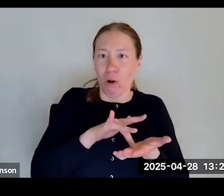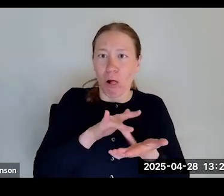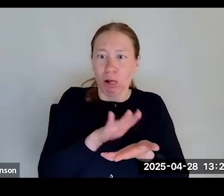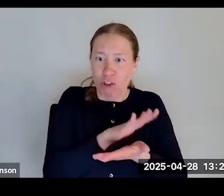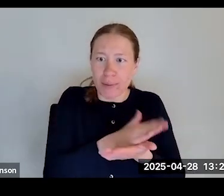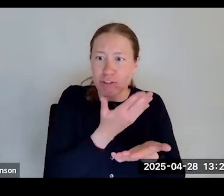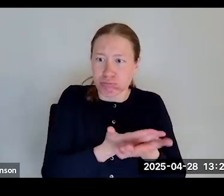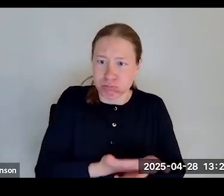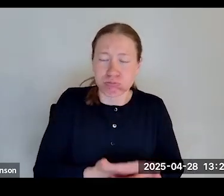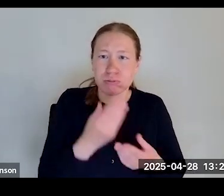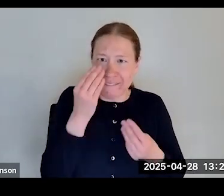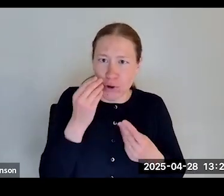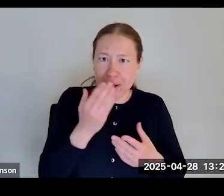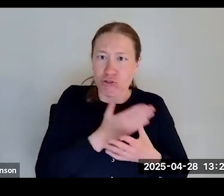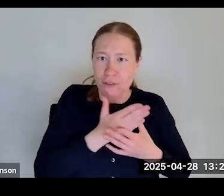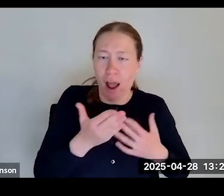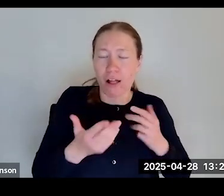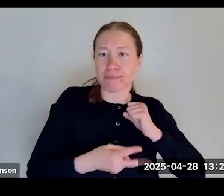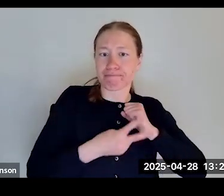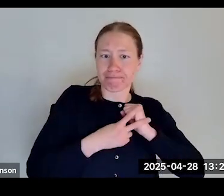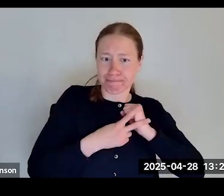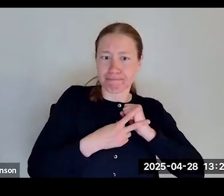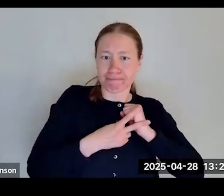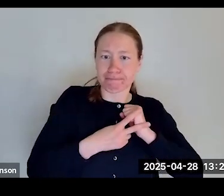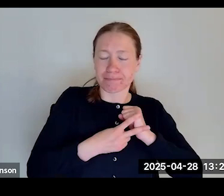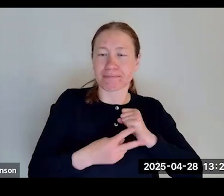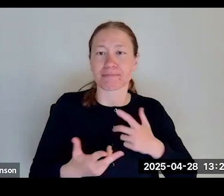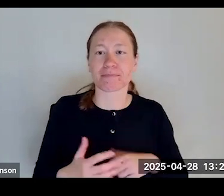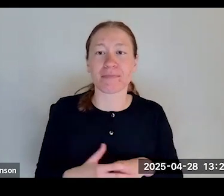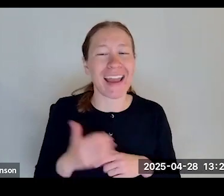as any accommodation documents that are produced throughout the interactive process.